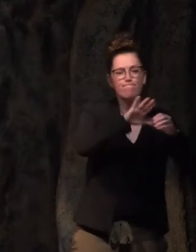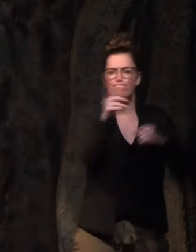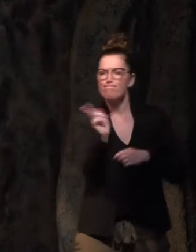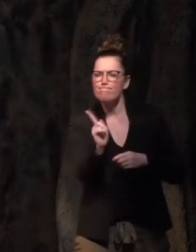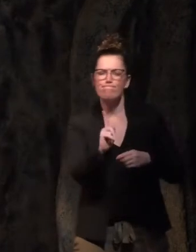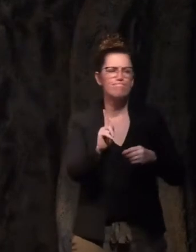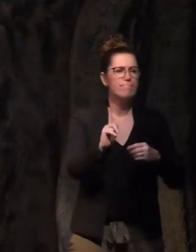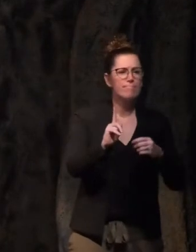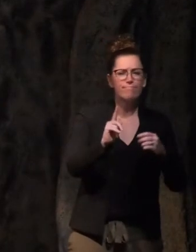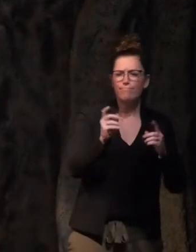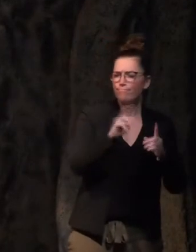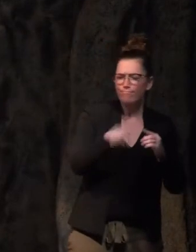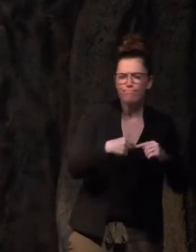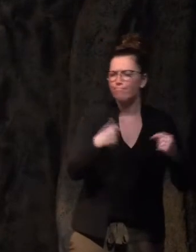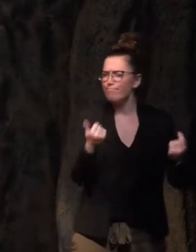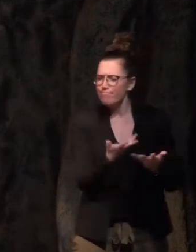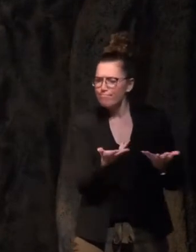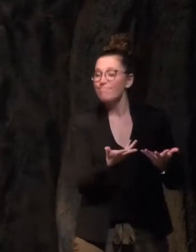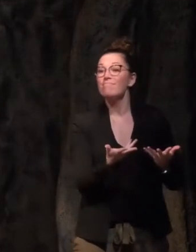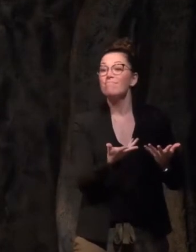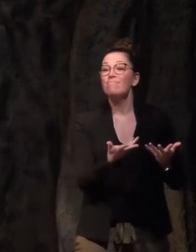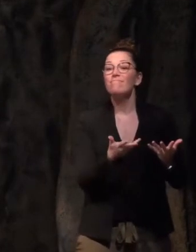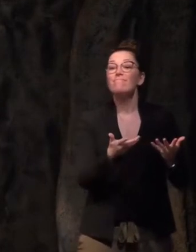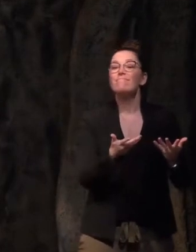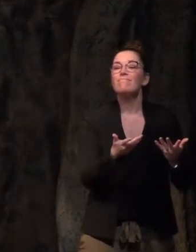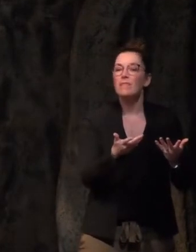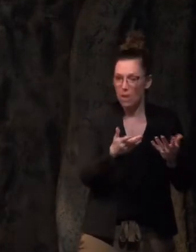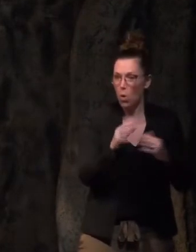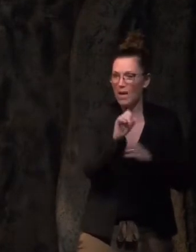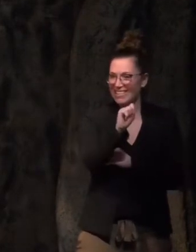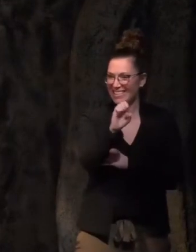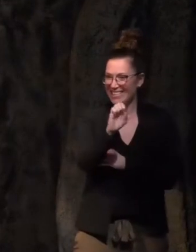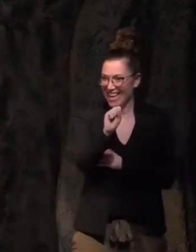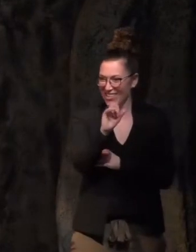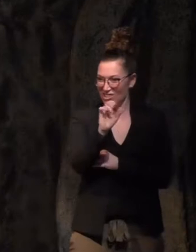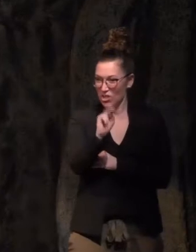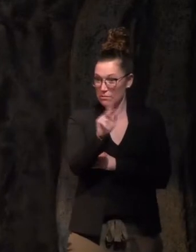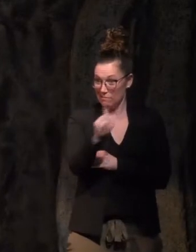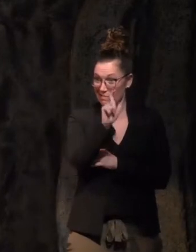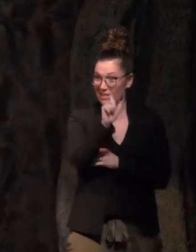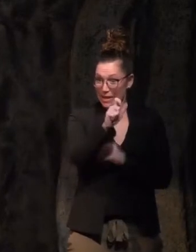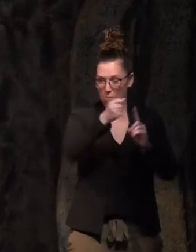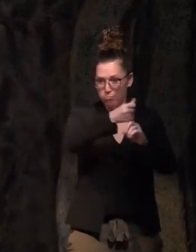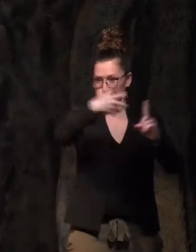pop-up interactive map so when you click on a session, it'll tell you where in the building the session is as well